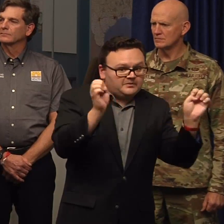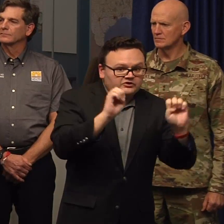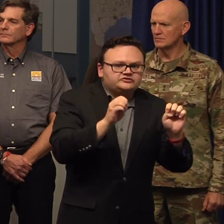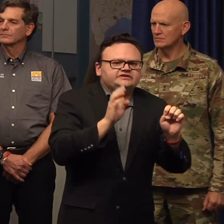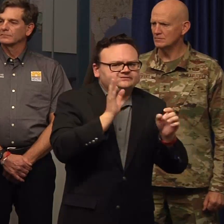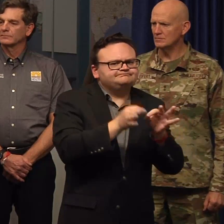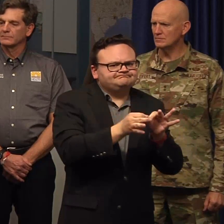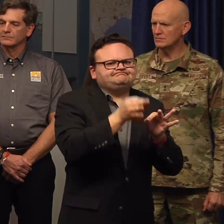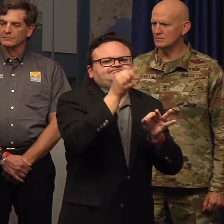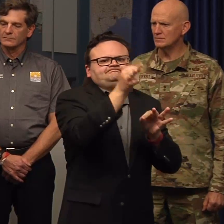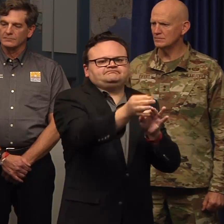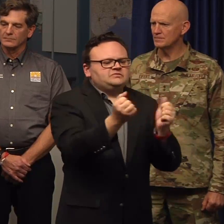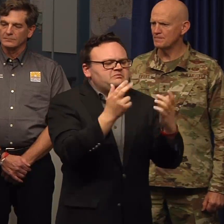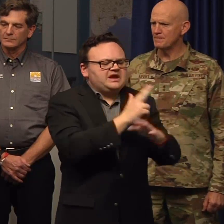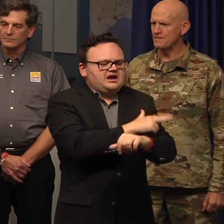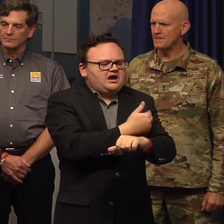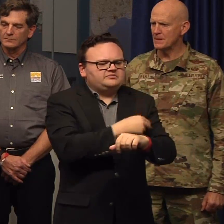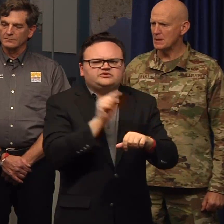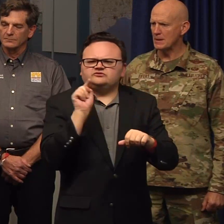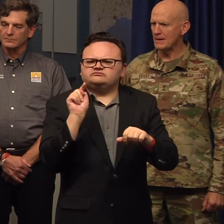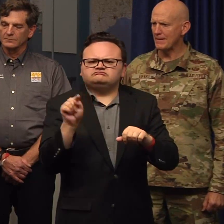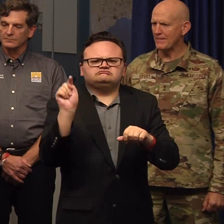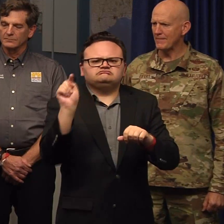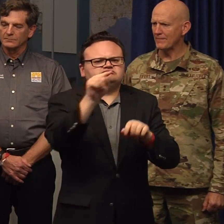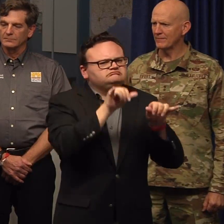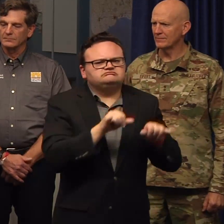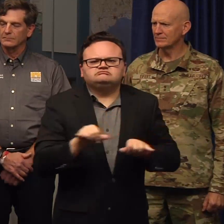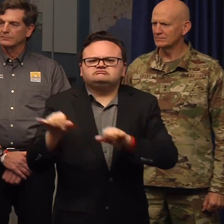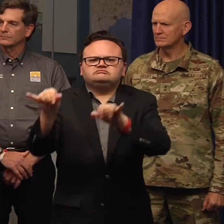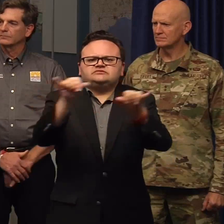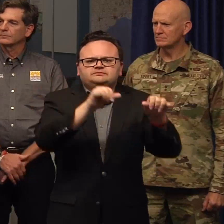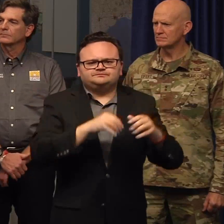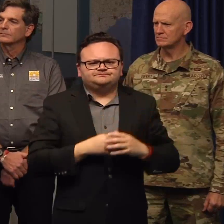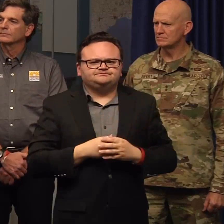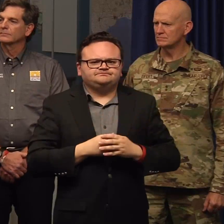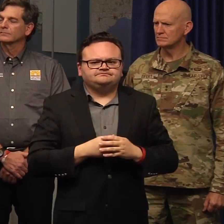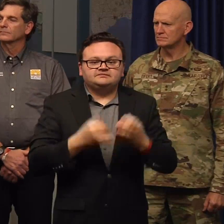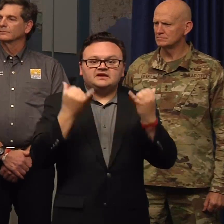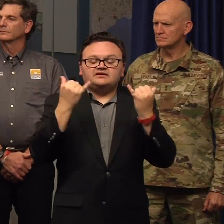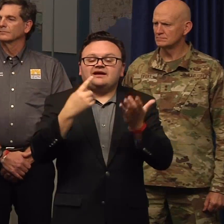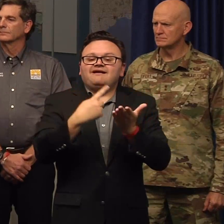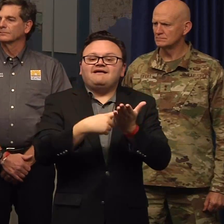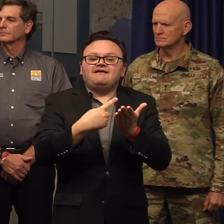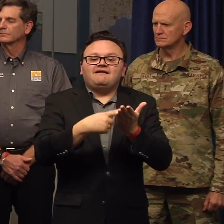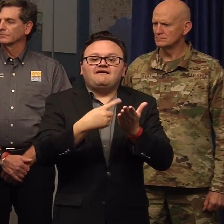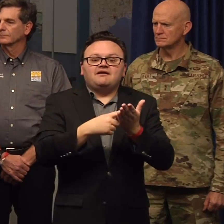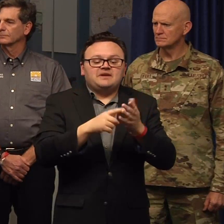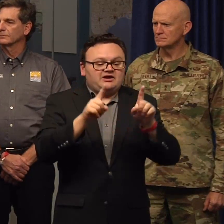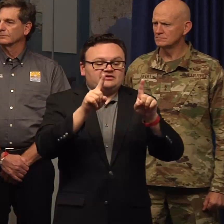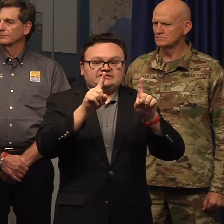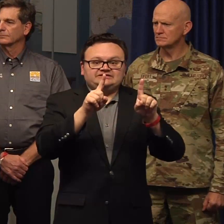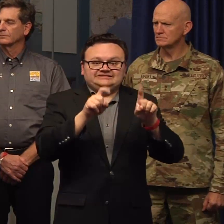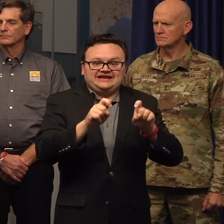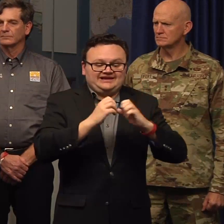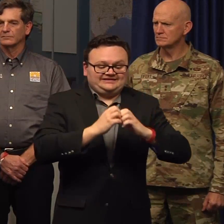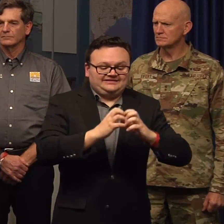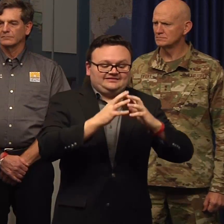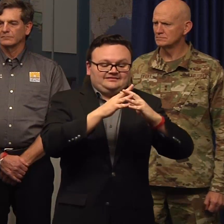SOME OF THE OTHER SUPPLIES AND HOSPITAL SPACE WILL BE PRESERVED AS WELL. SO I ANTICIPATE TO SEE MORE DO THAT BUT I TALKED TO ANUMBER OF